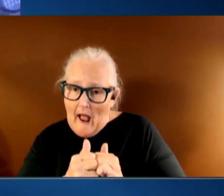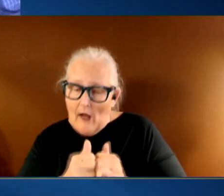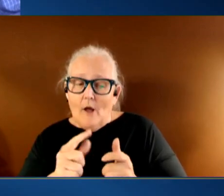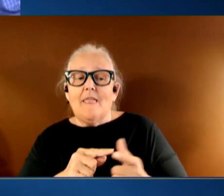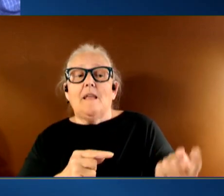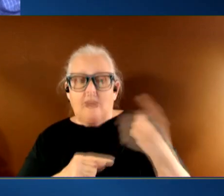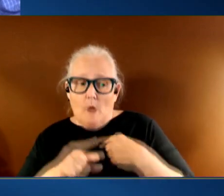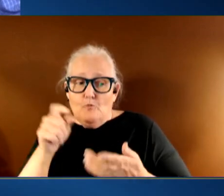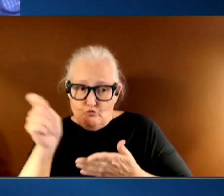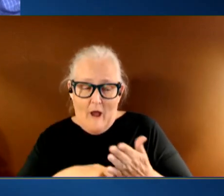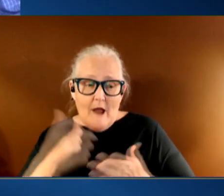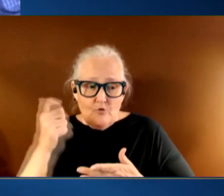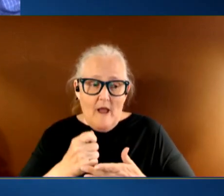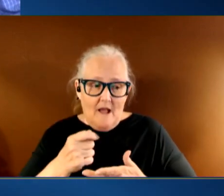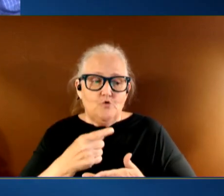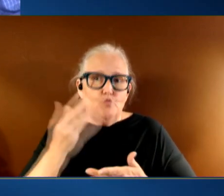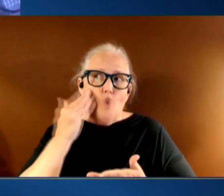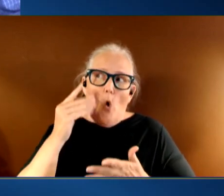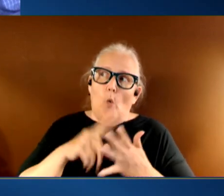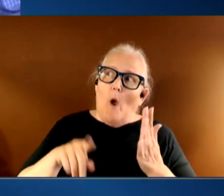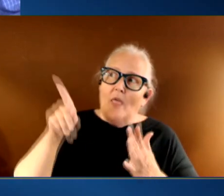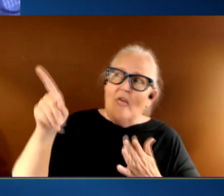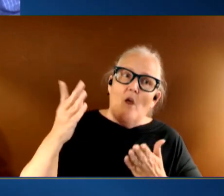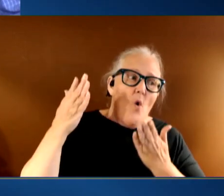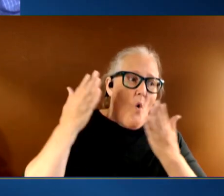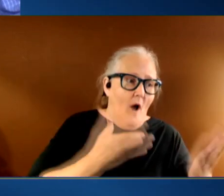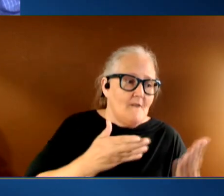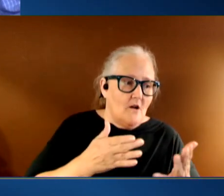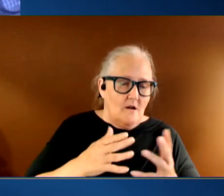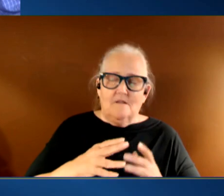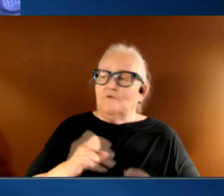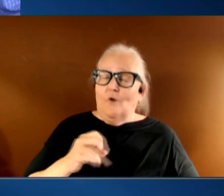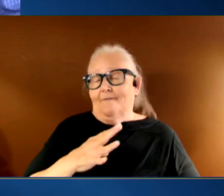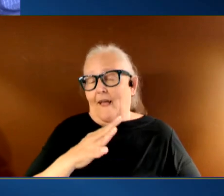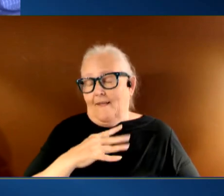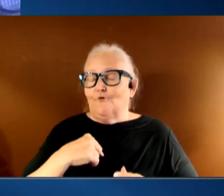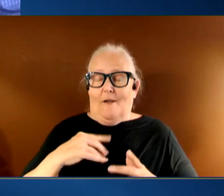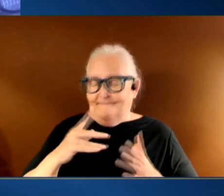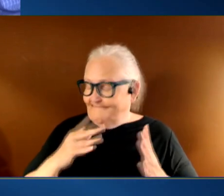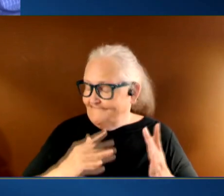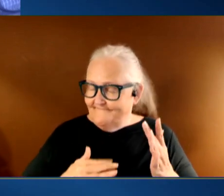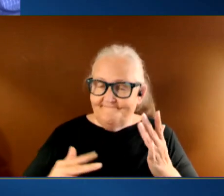know what they really want." And so, that's how I got there. And one thing I would say that when